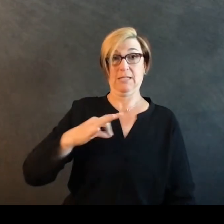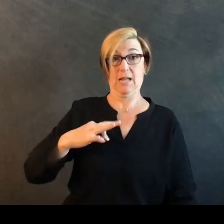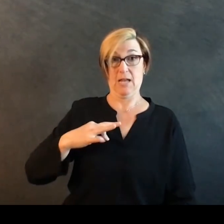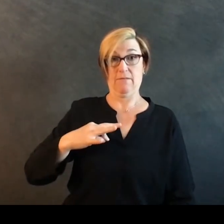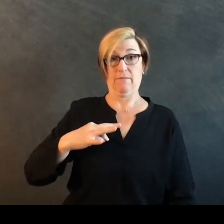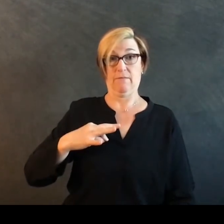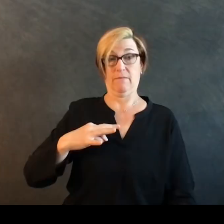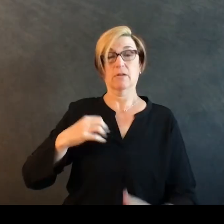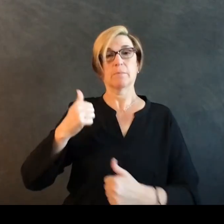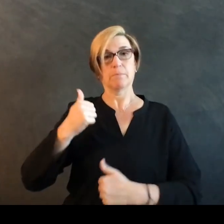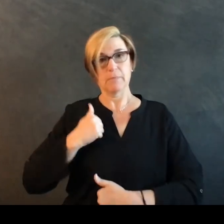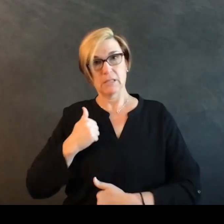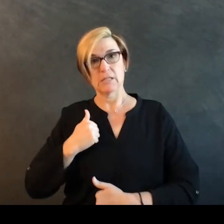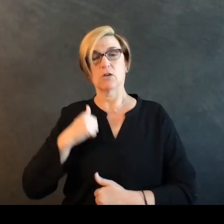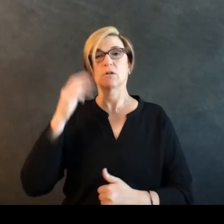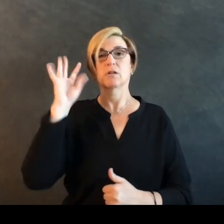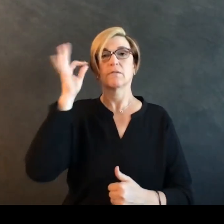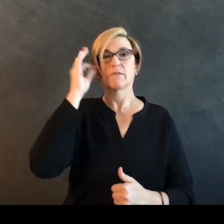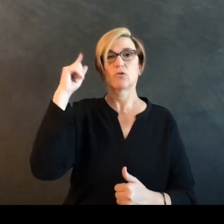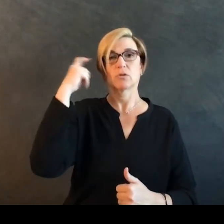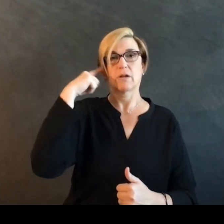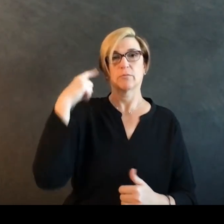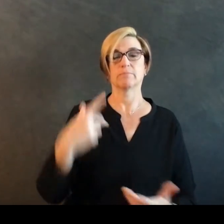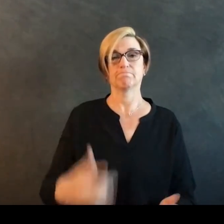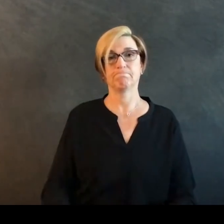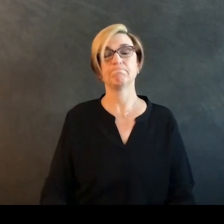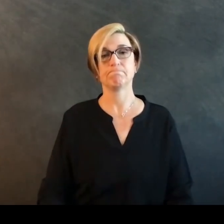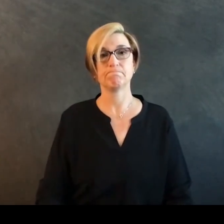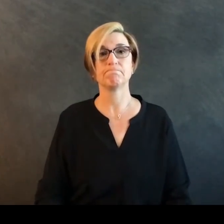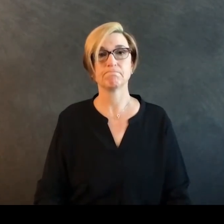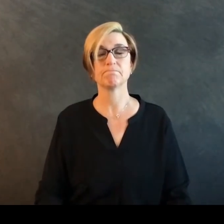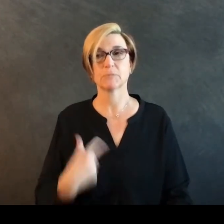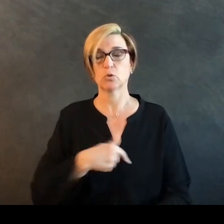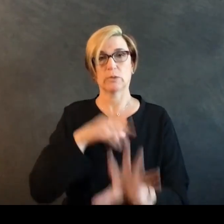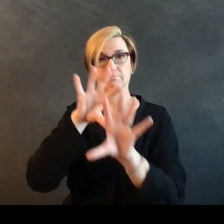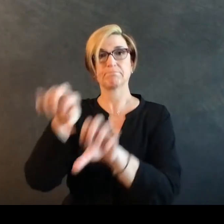federal government and based on the fact that I agreed to that we had two other